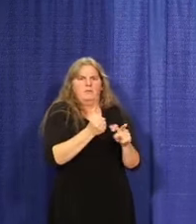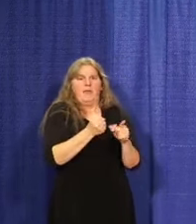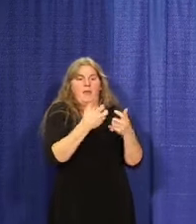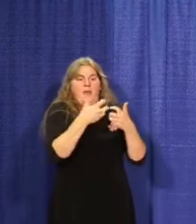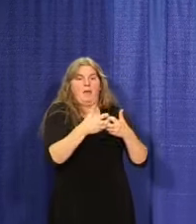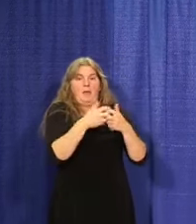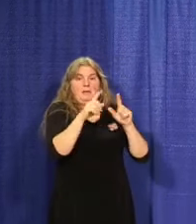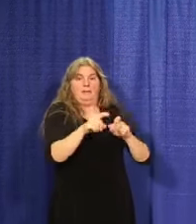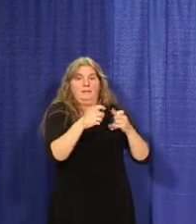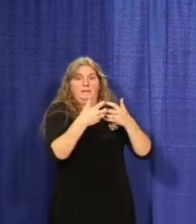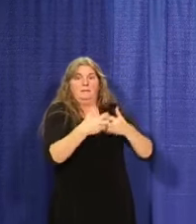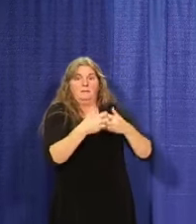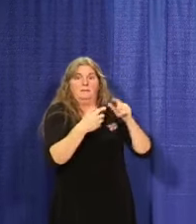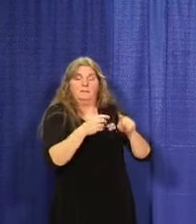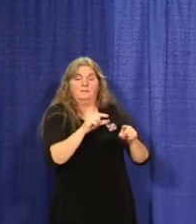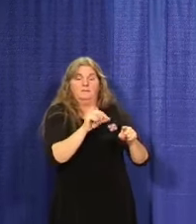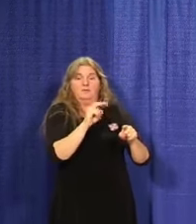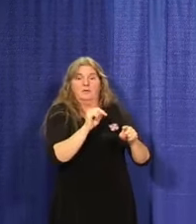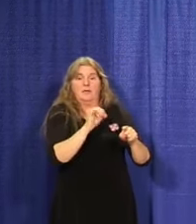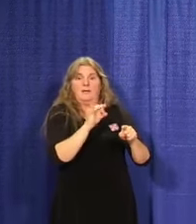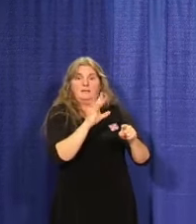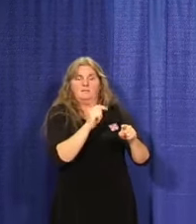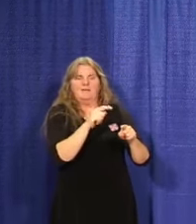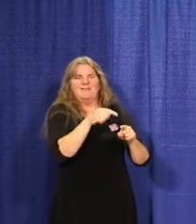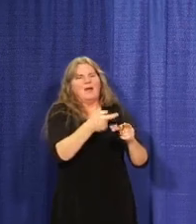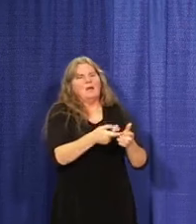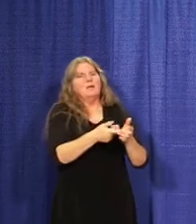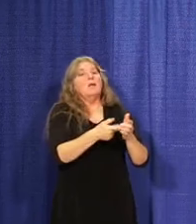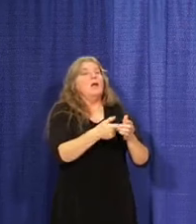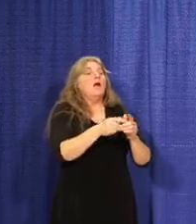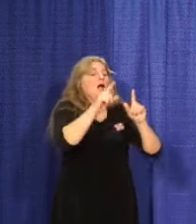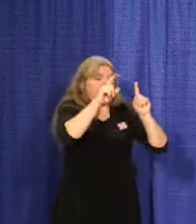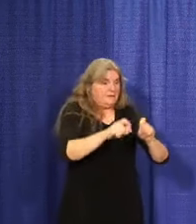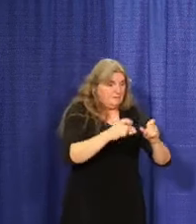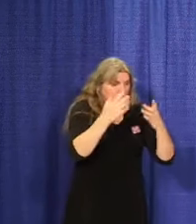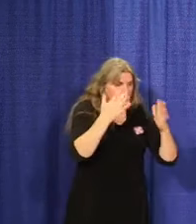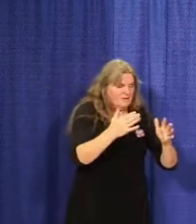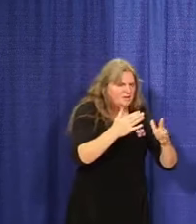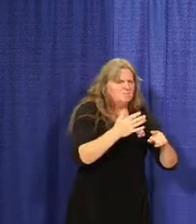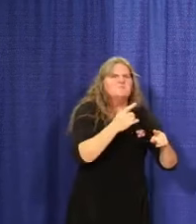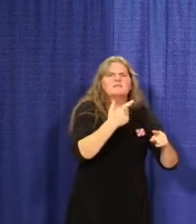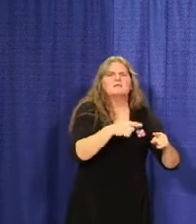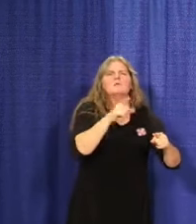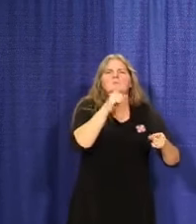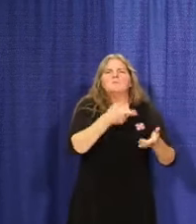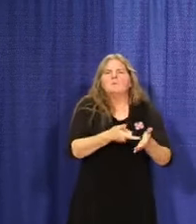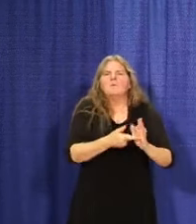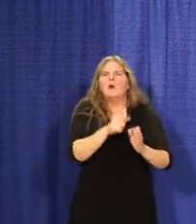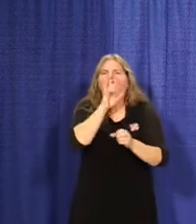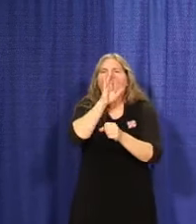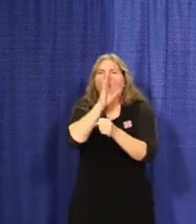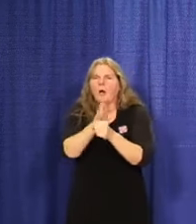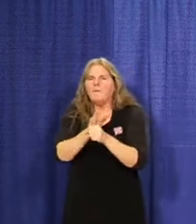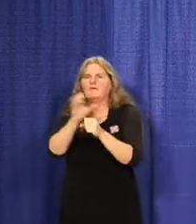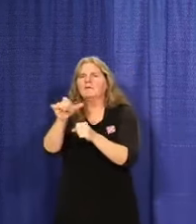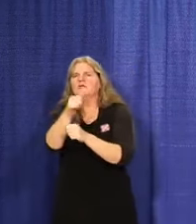processes that tests require validation at British Columbia.